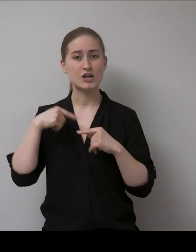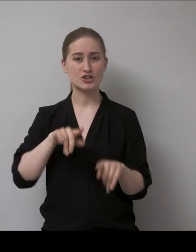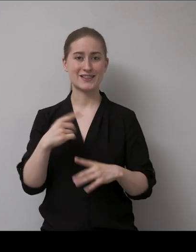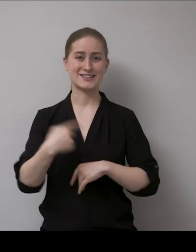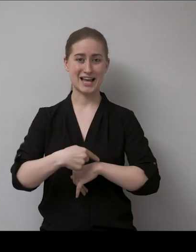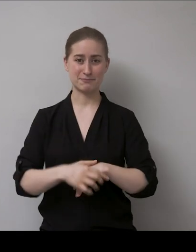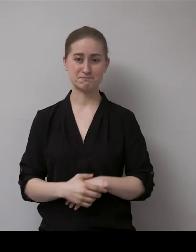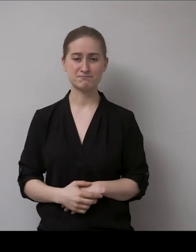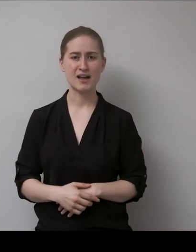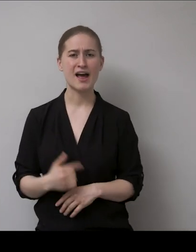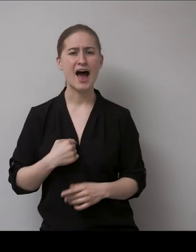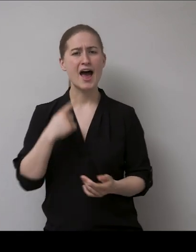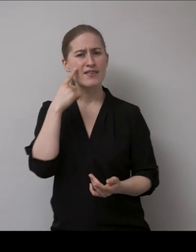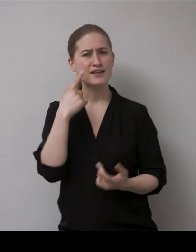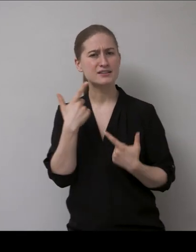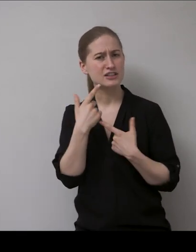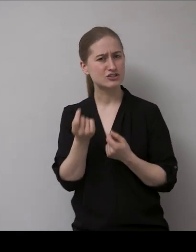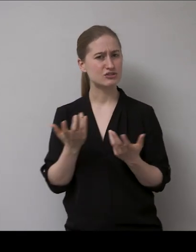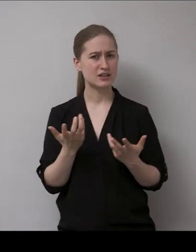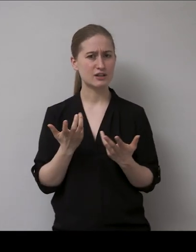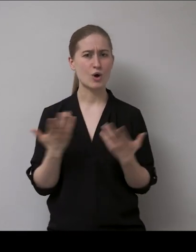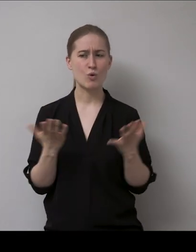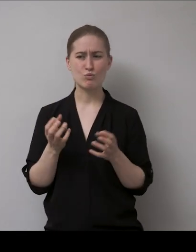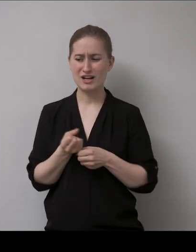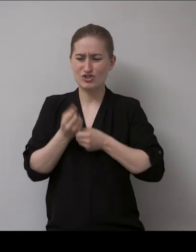What I find interesting is to consider what drove this innovation.